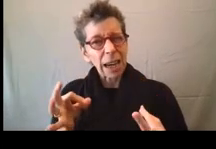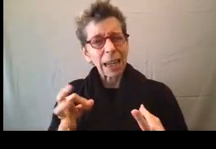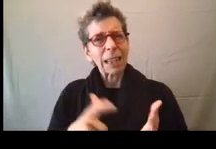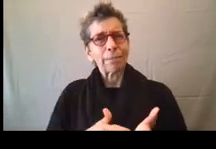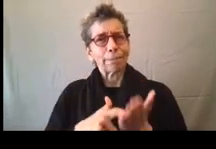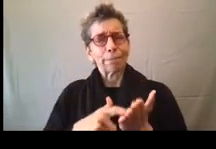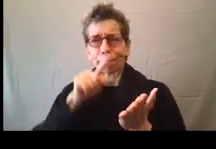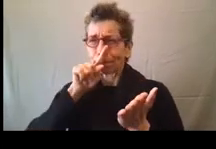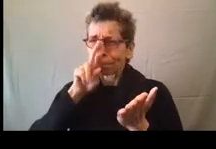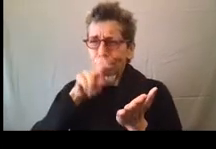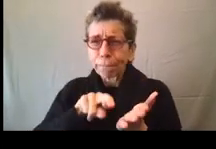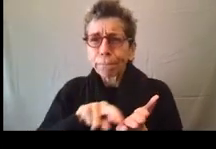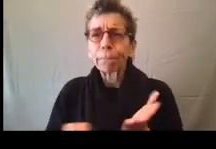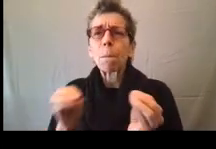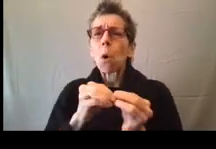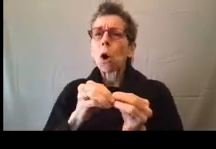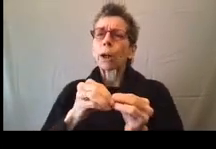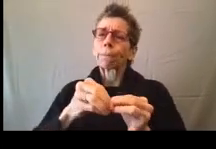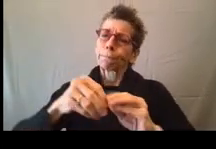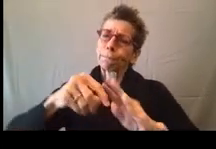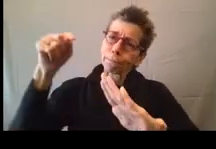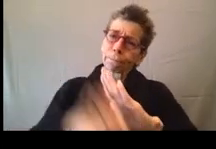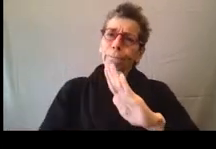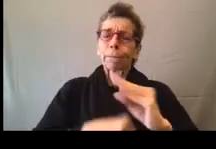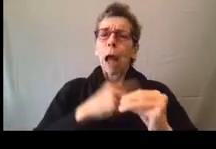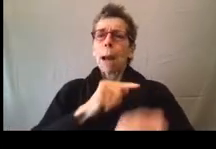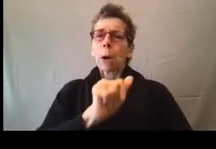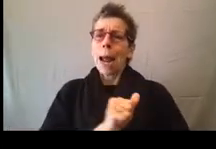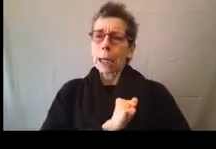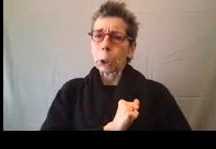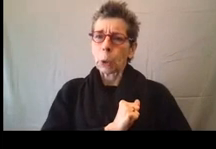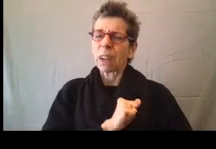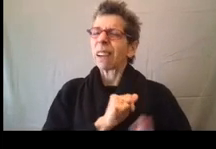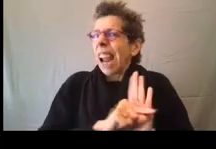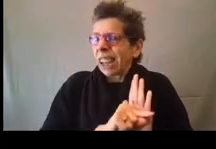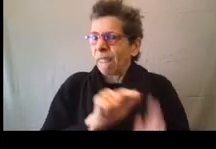investigate, you know, the topic of stigma and attitudes, negative attitudes. It's through